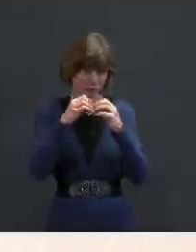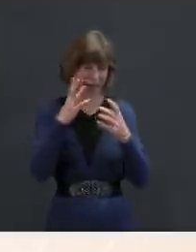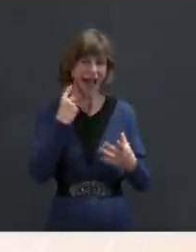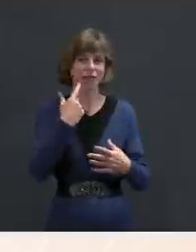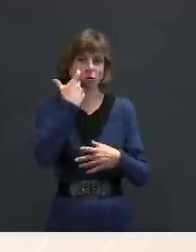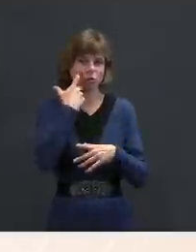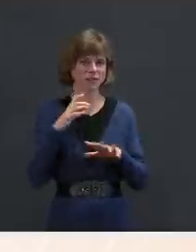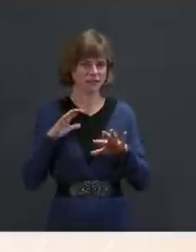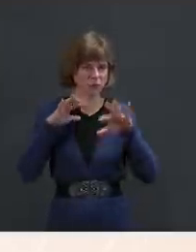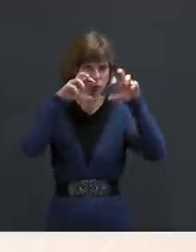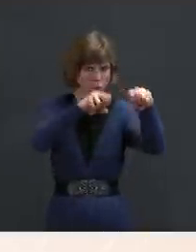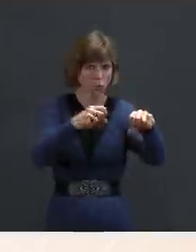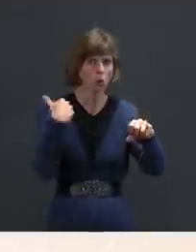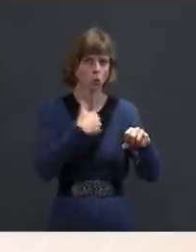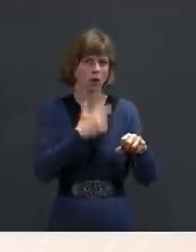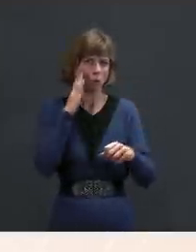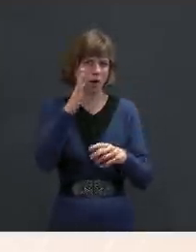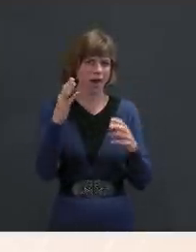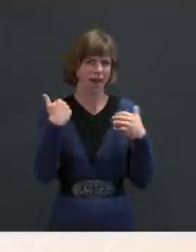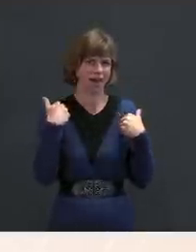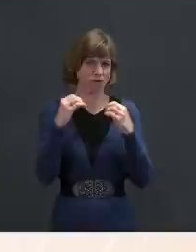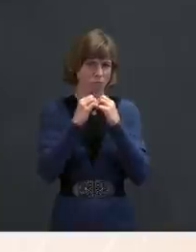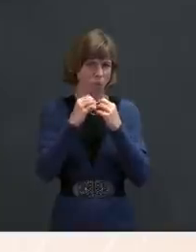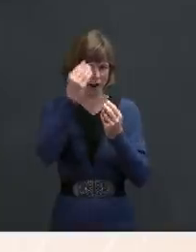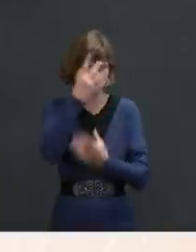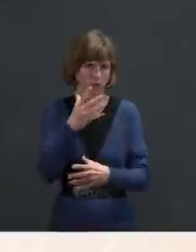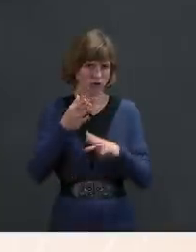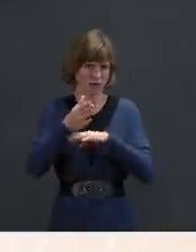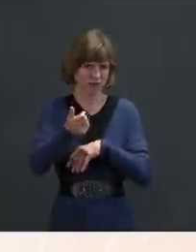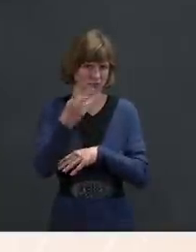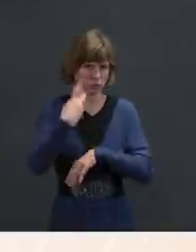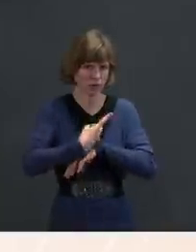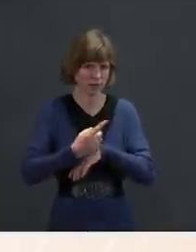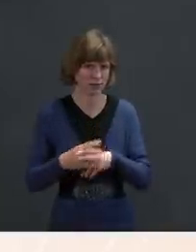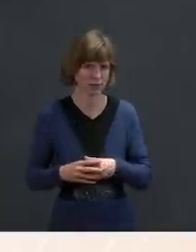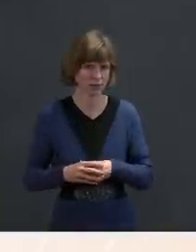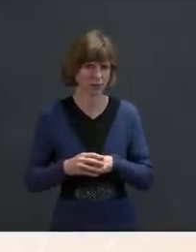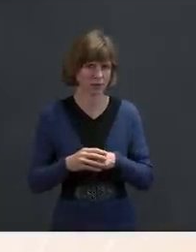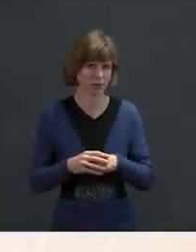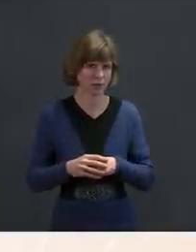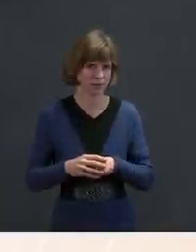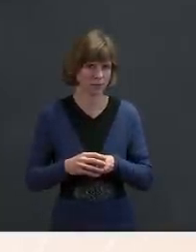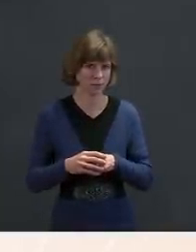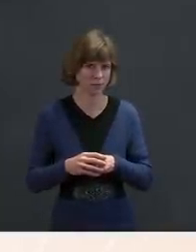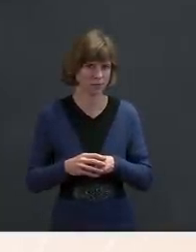We expect to have more to share in that in the coming days. Go ahead, Jeff. The Press: Jen, on -- back on Saudi Arabia.